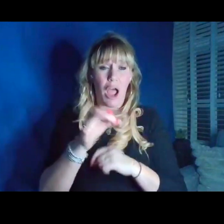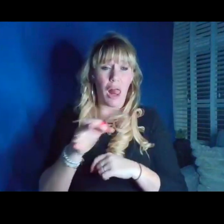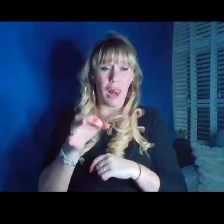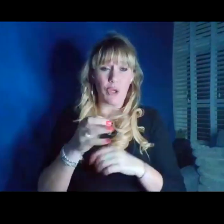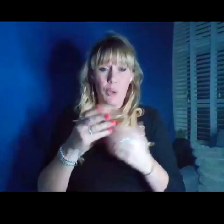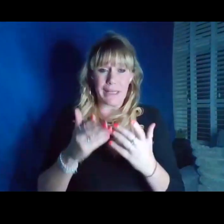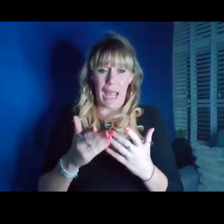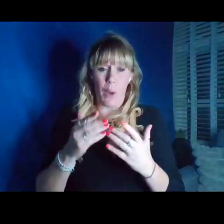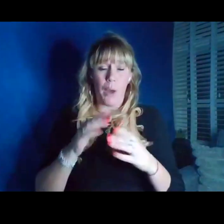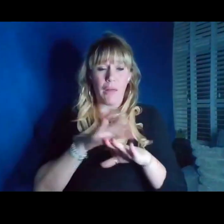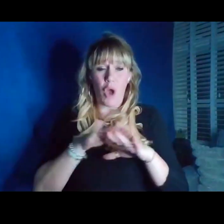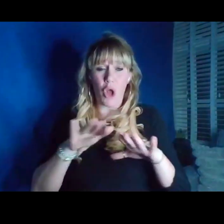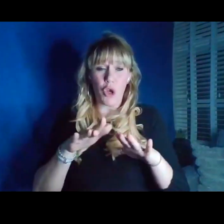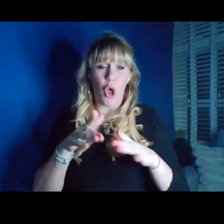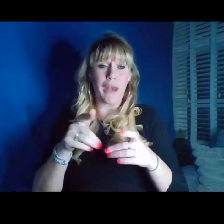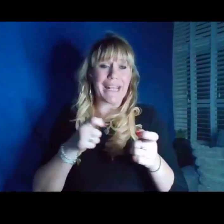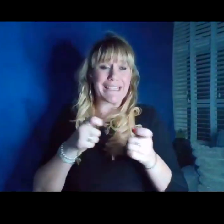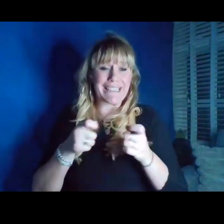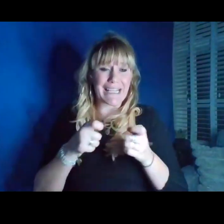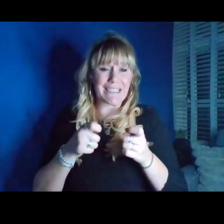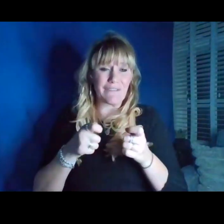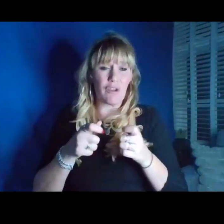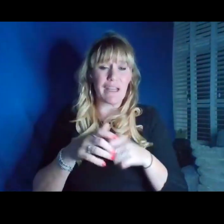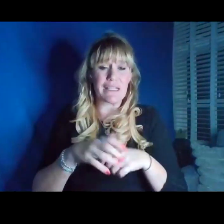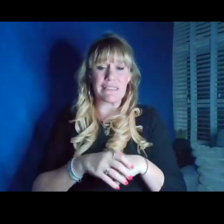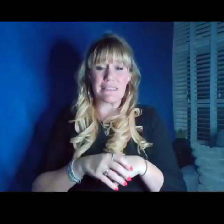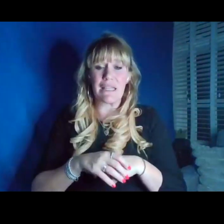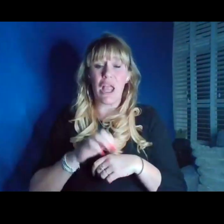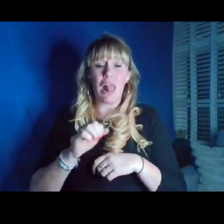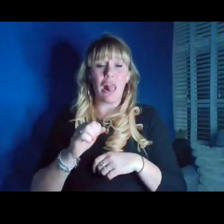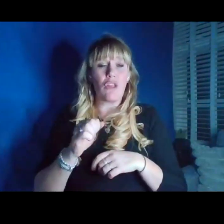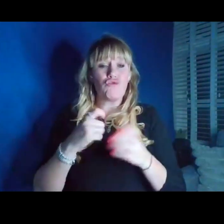Roxana, then aged around 30,